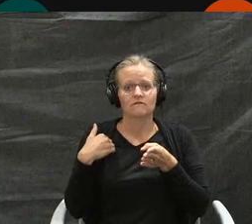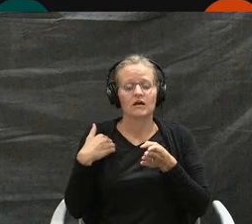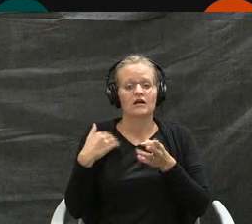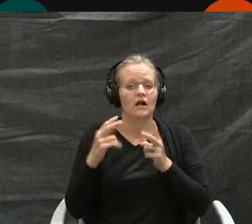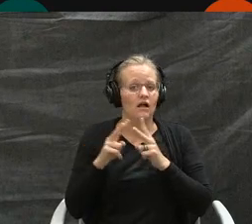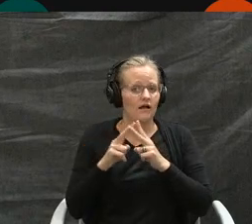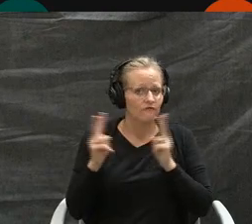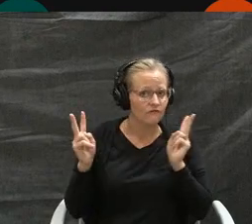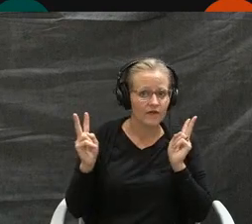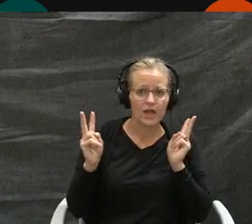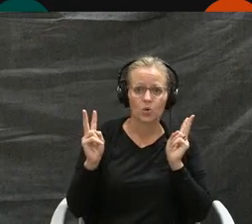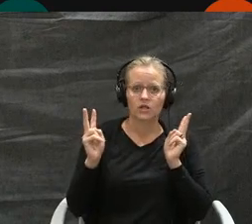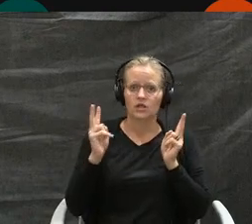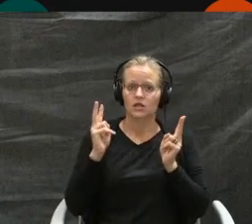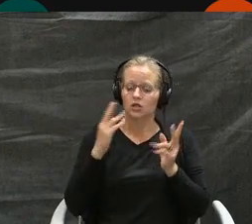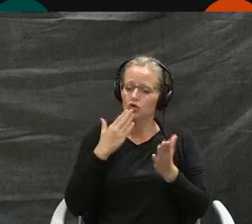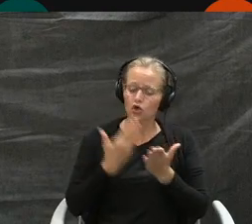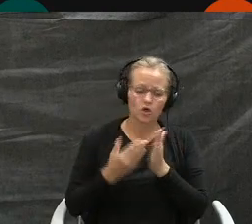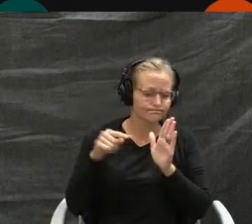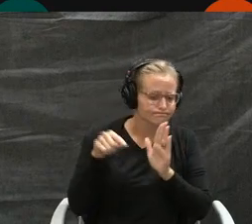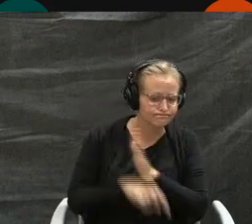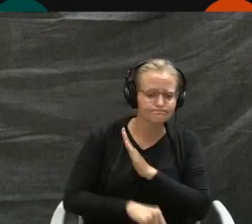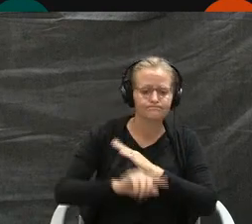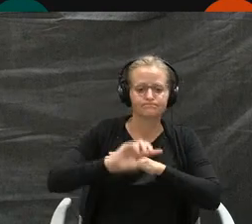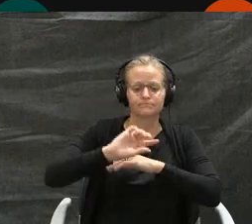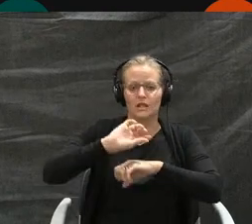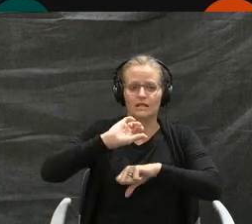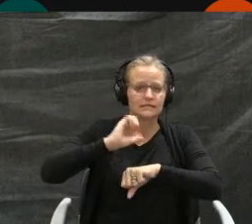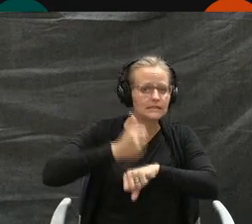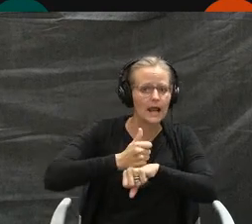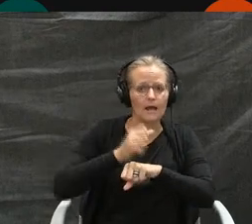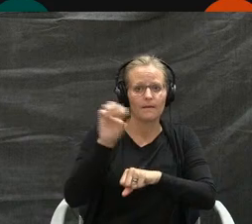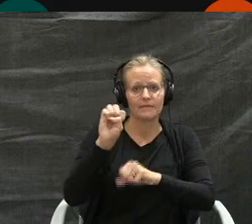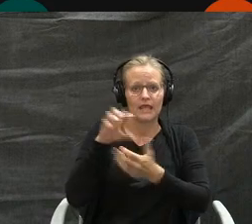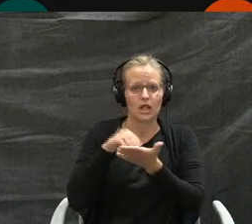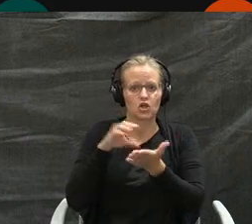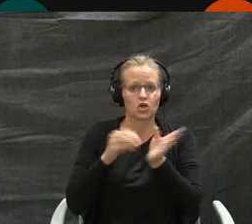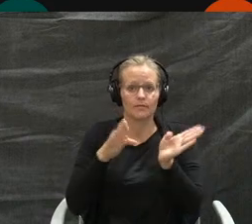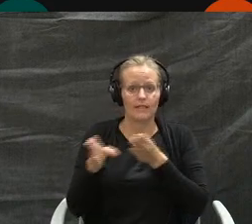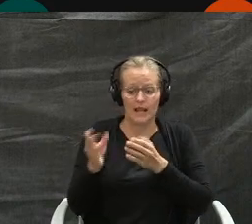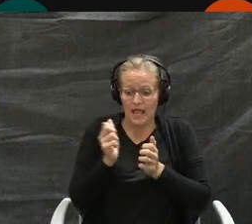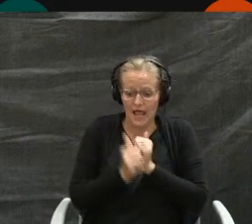and every single one of us who have a hybrid model will be able